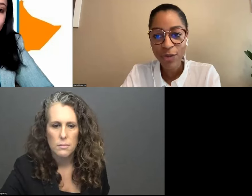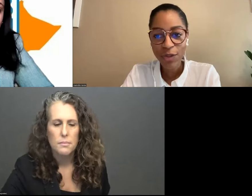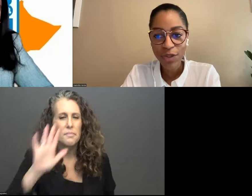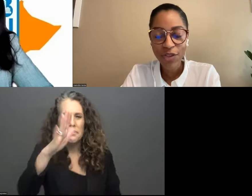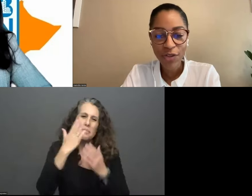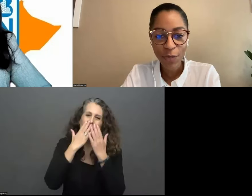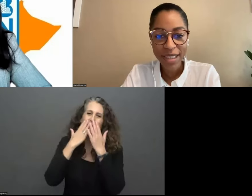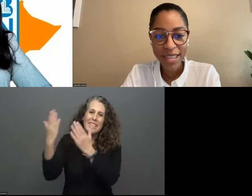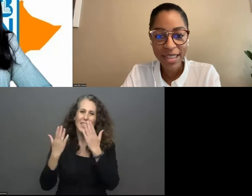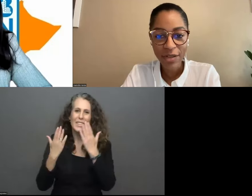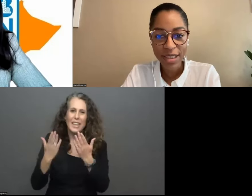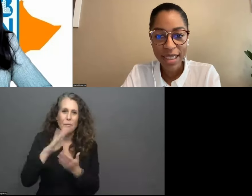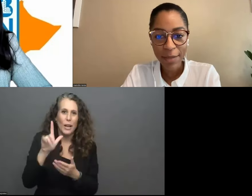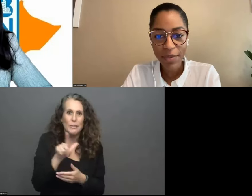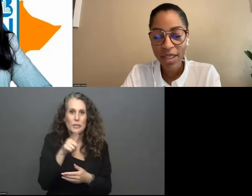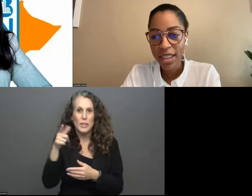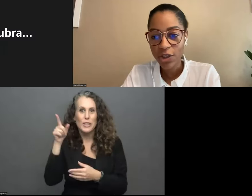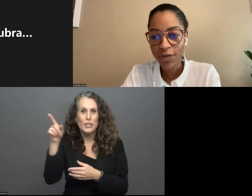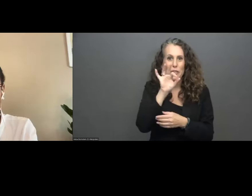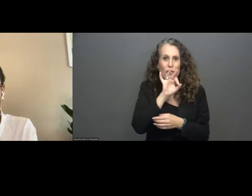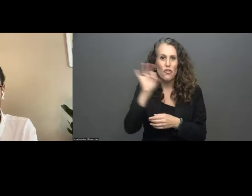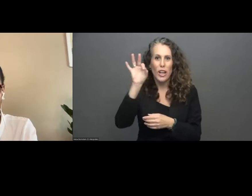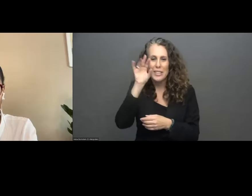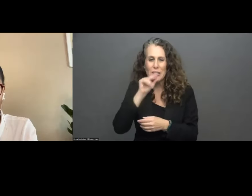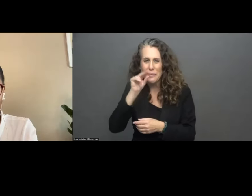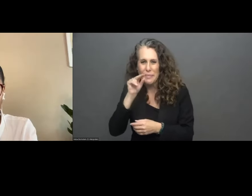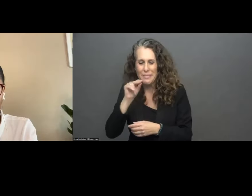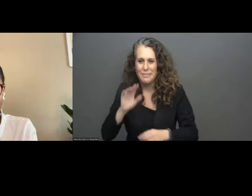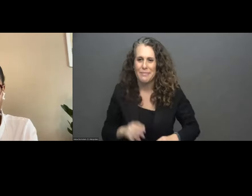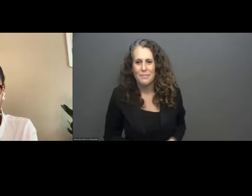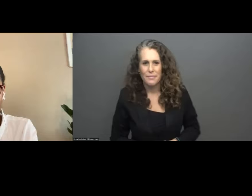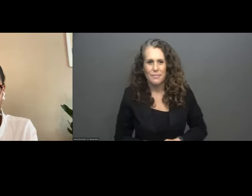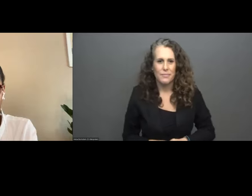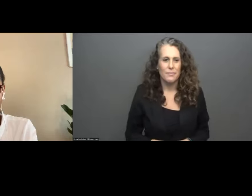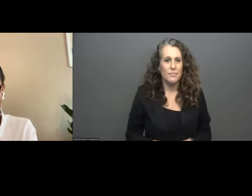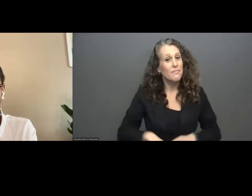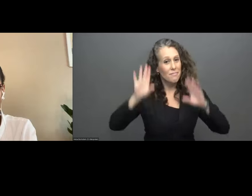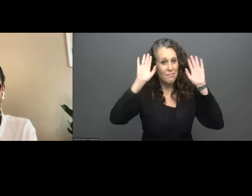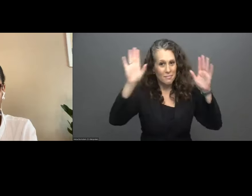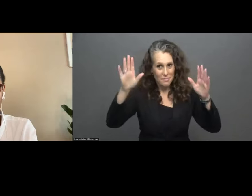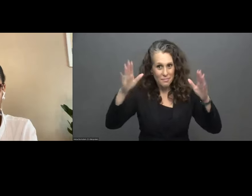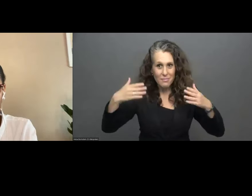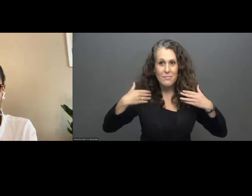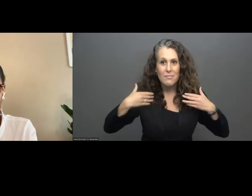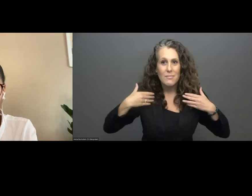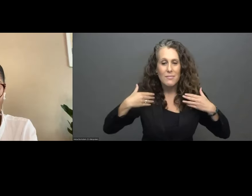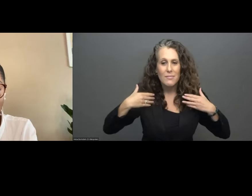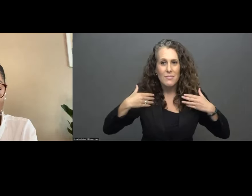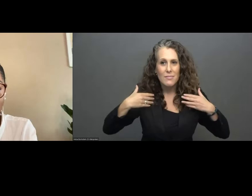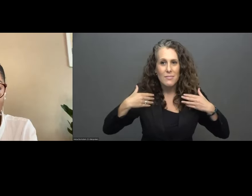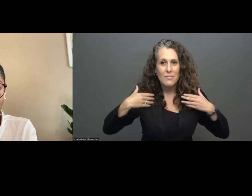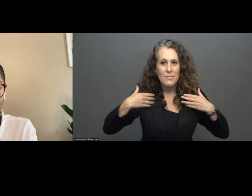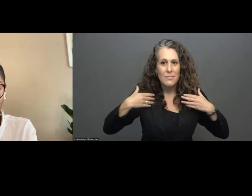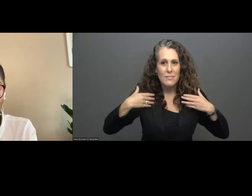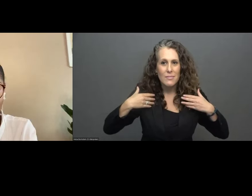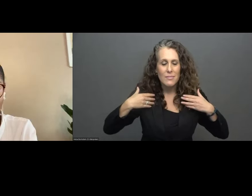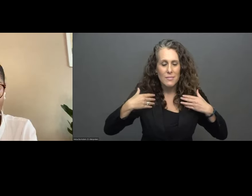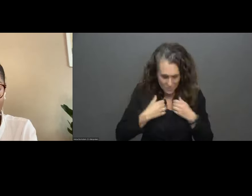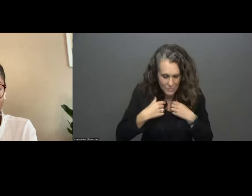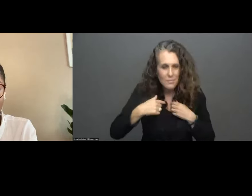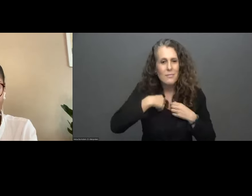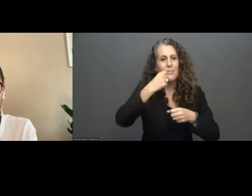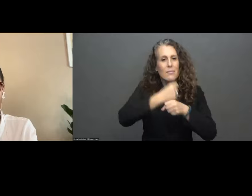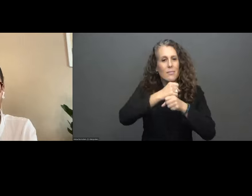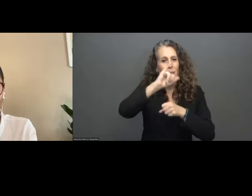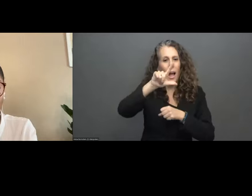onto a piece on the gap is really more ridiculous music Moses emergent from LA became an issue